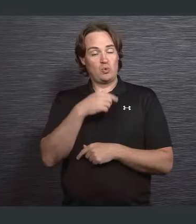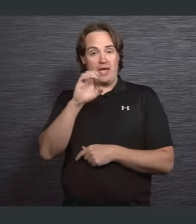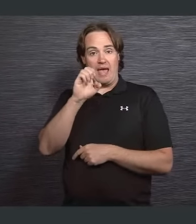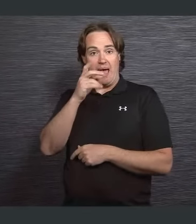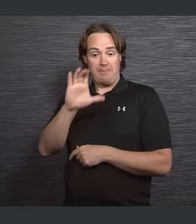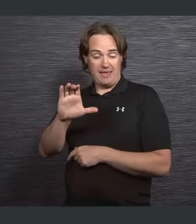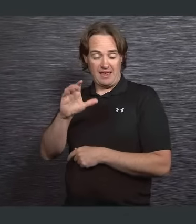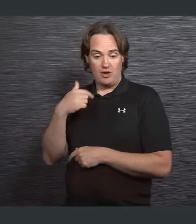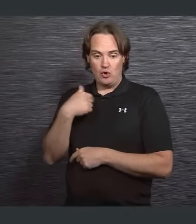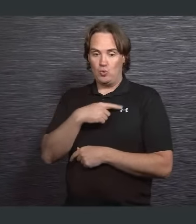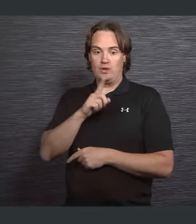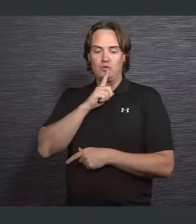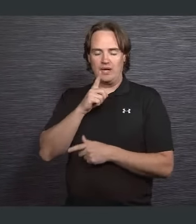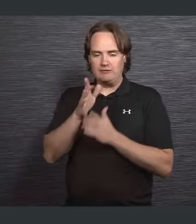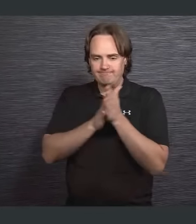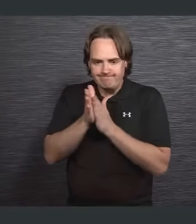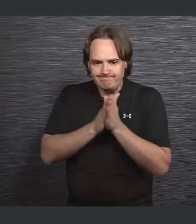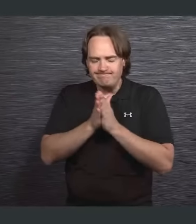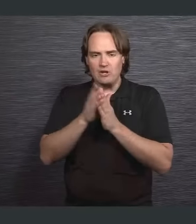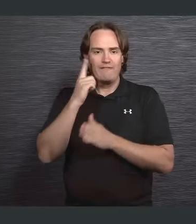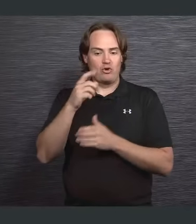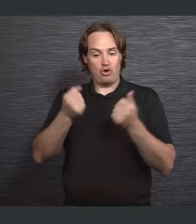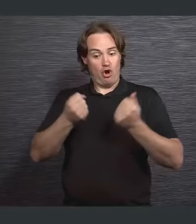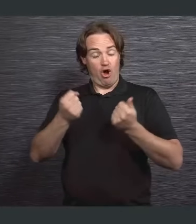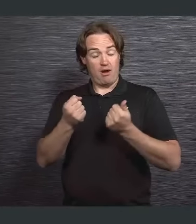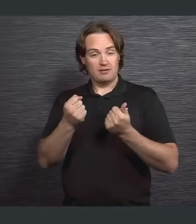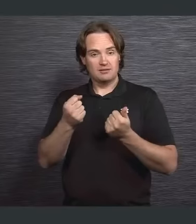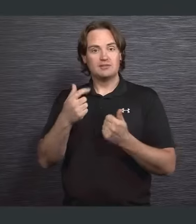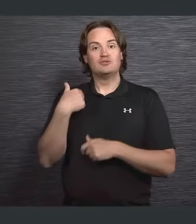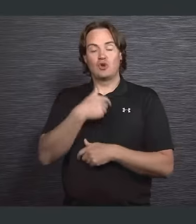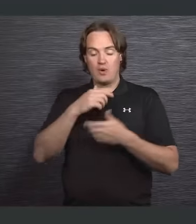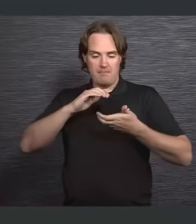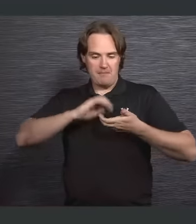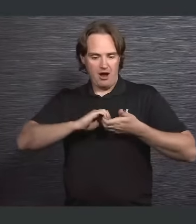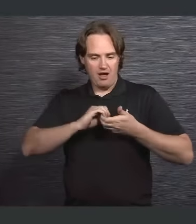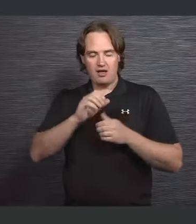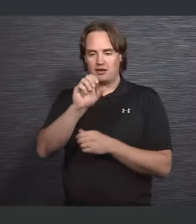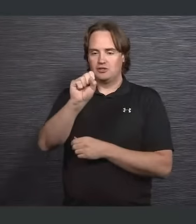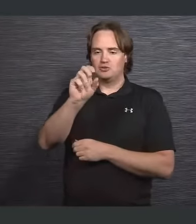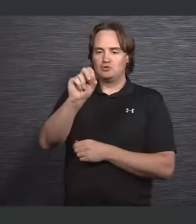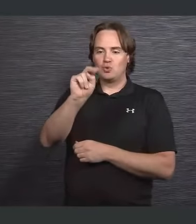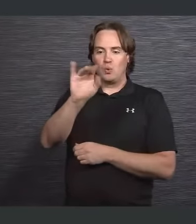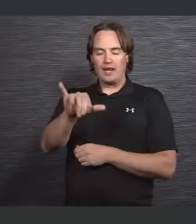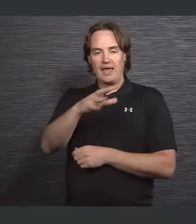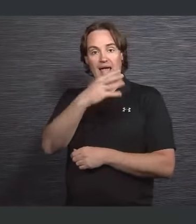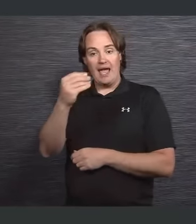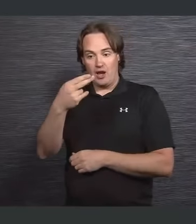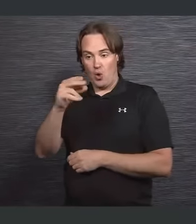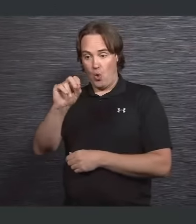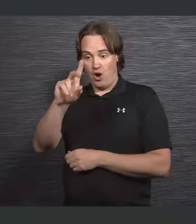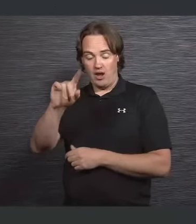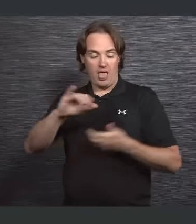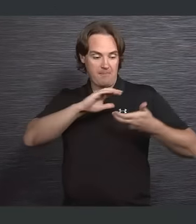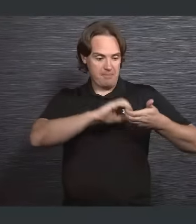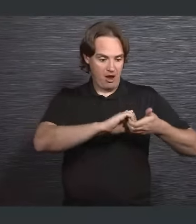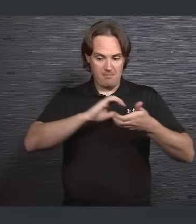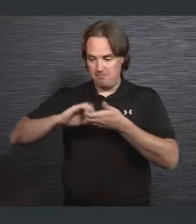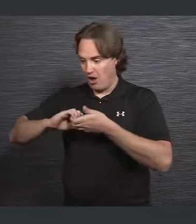and the automotive industry, and we couldn't be happier to see Sony and Sony Honda Mobility enter this innovative world of interactive automotive